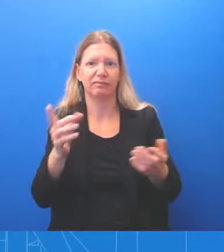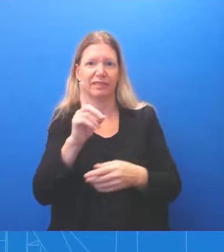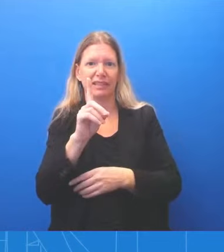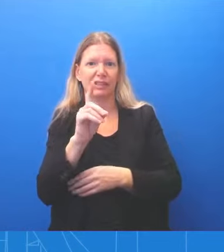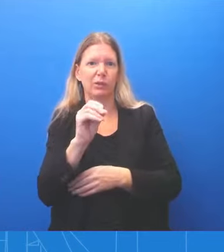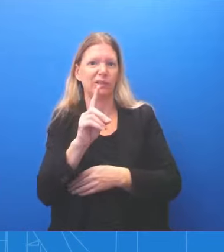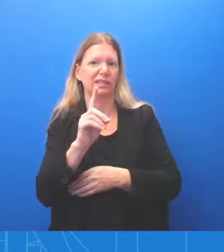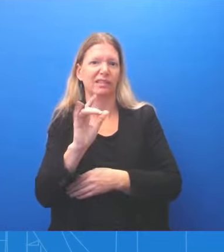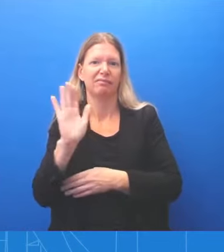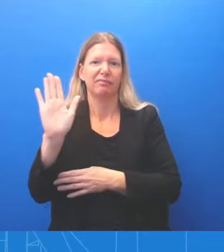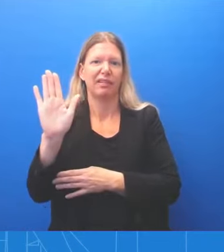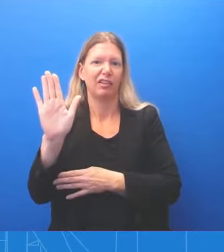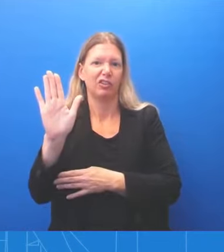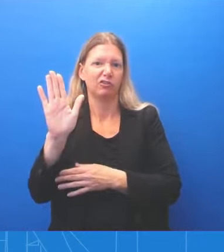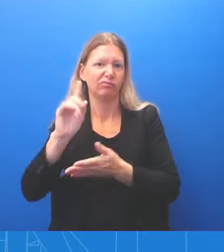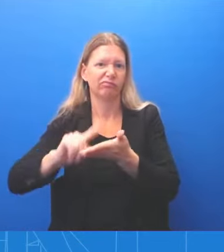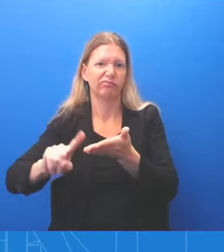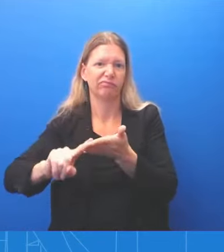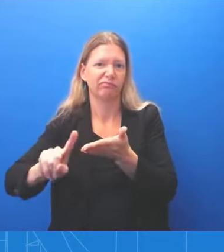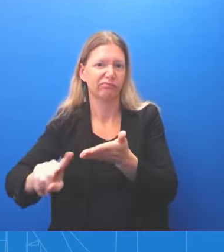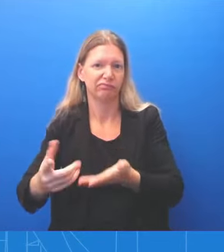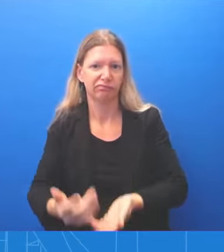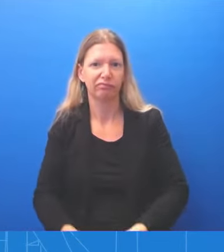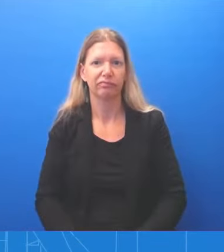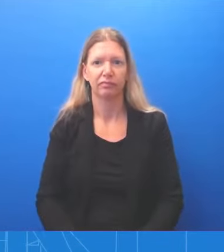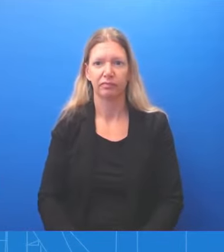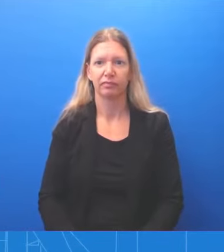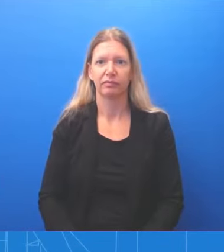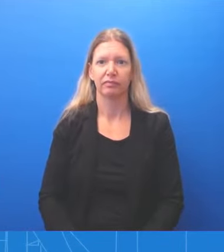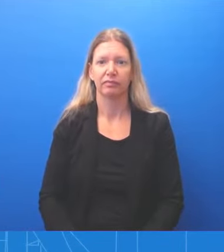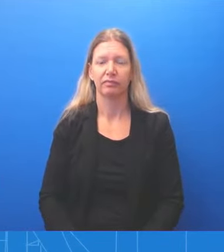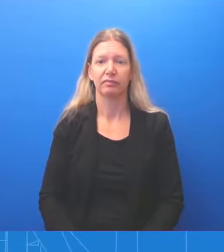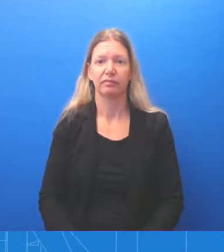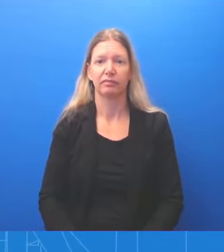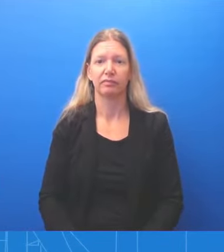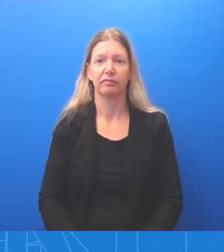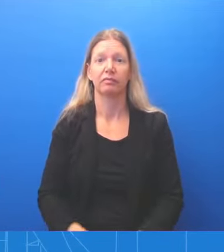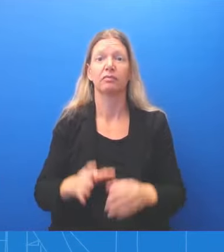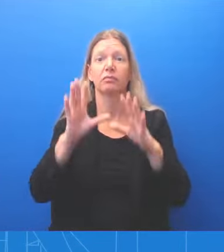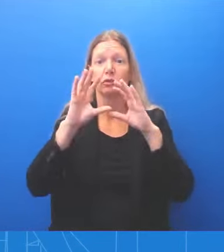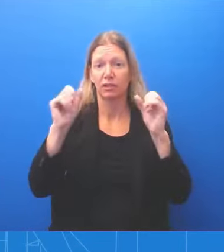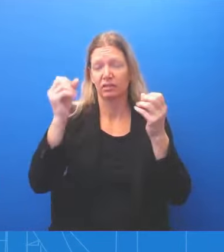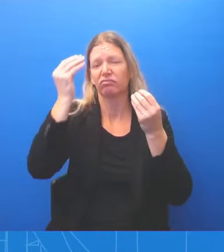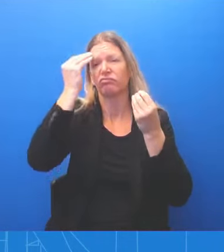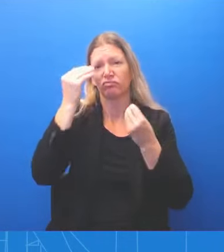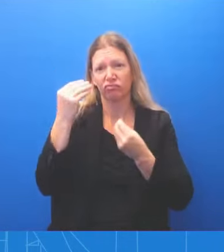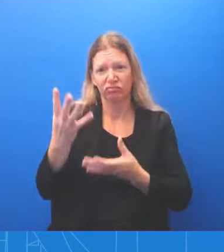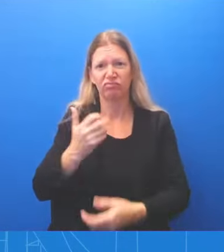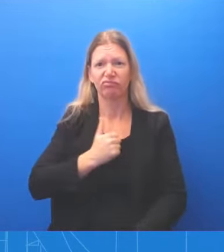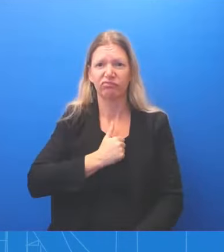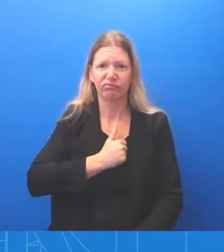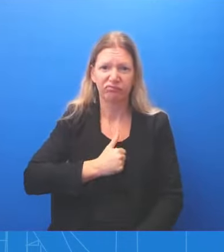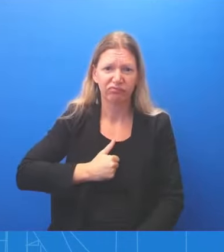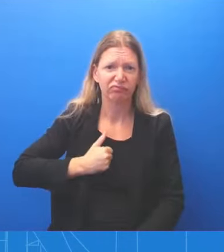Yesterday, the President extended his condolences to the families of the Marines who lost their lives in this horrific, horrific crash,